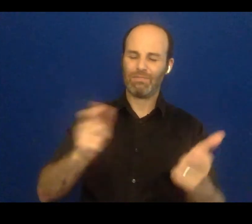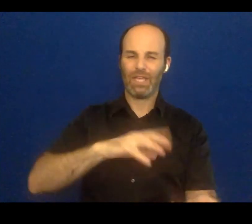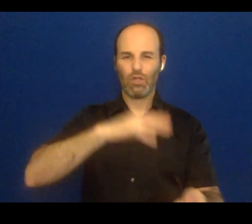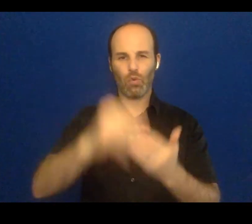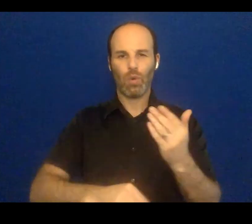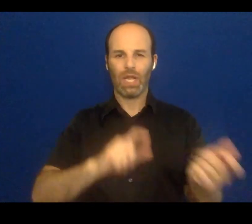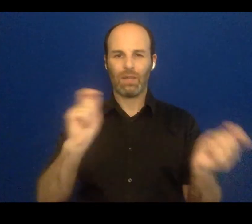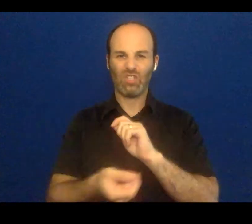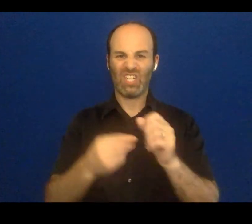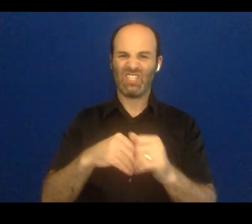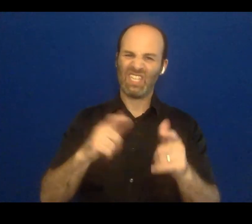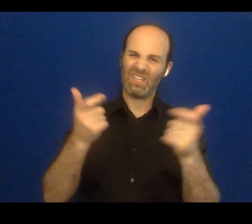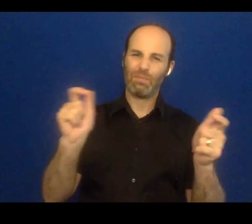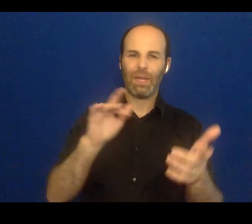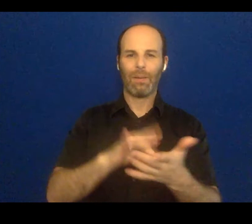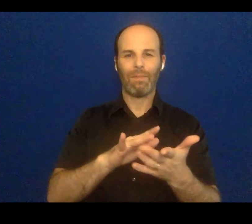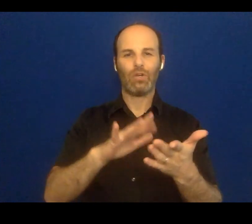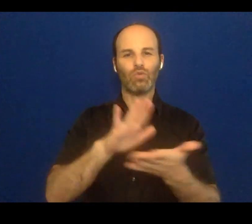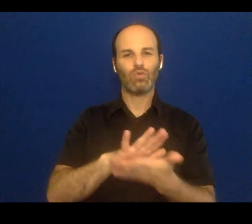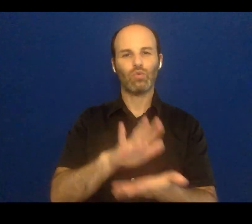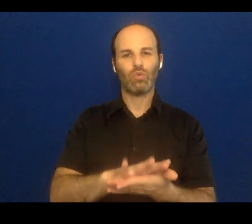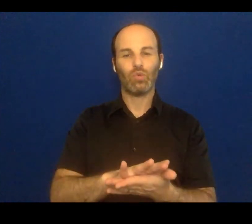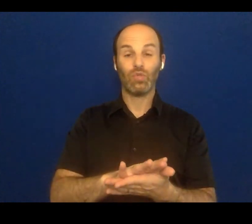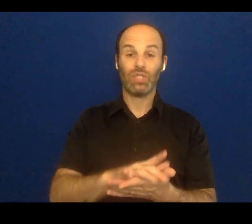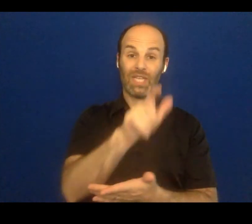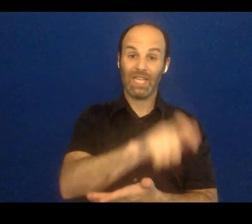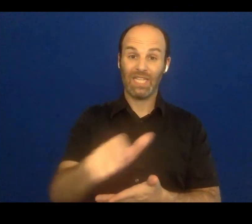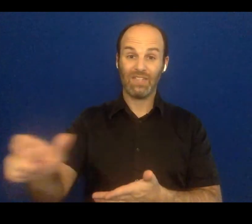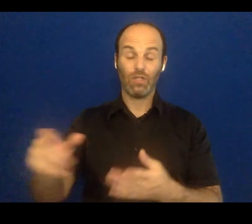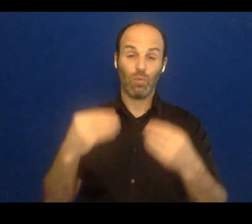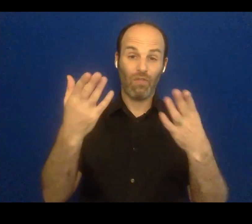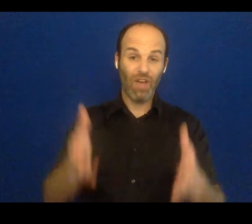CURRICULUM CHANGES AT THE MEDICAL SCHOOLS AND INDIVIDUAL PROVIDERS OR PHYSICIANS COMING